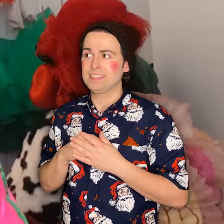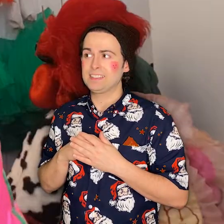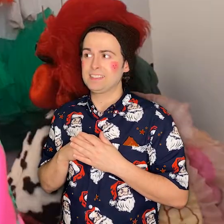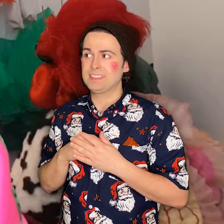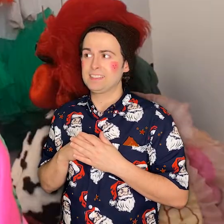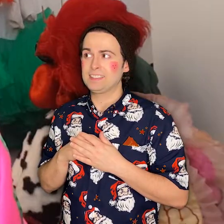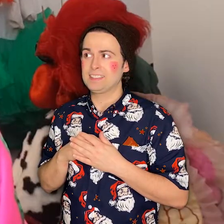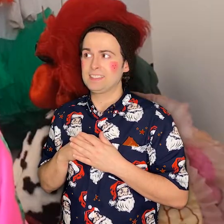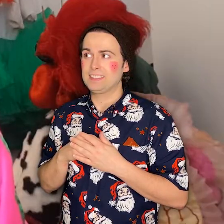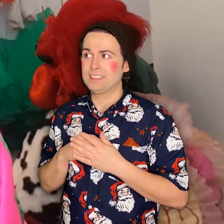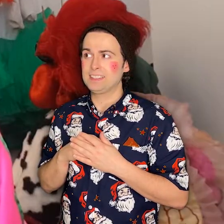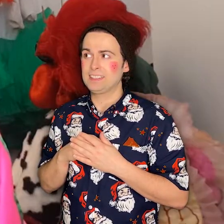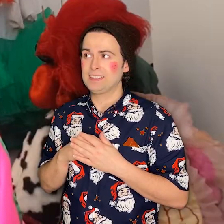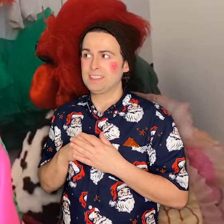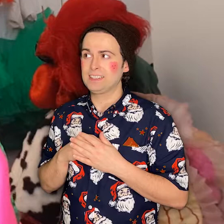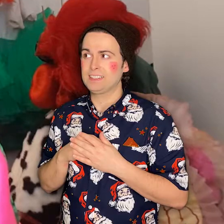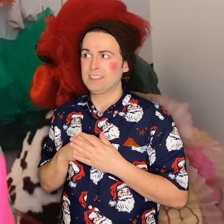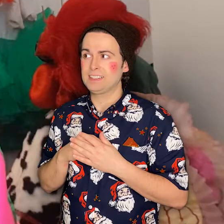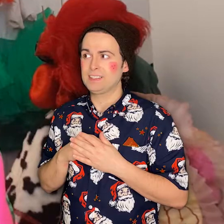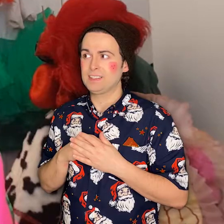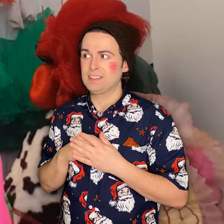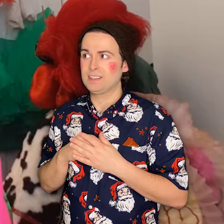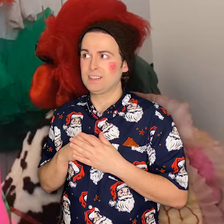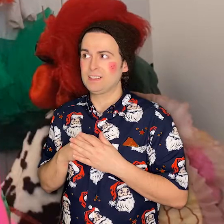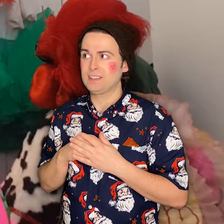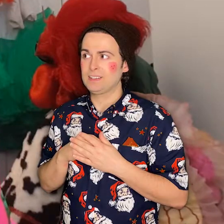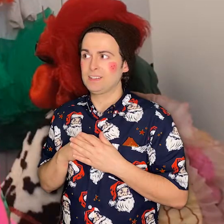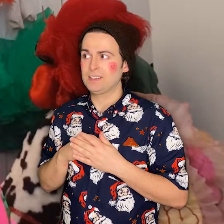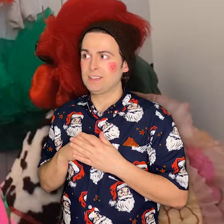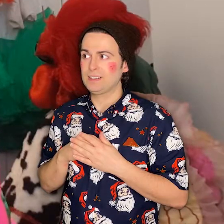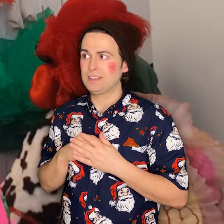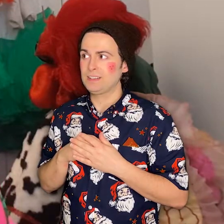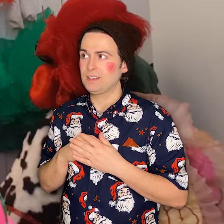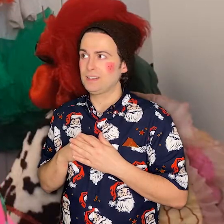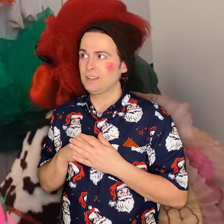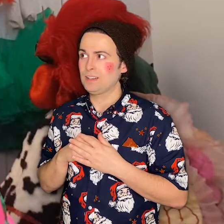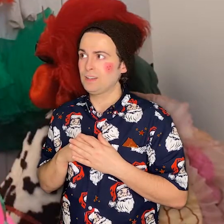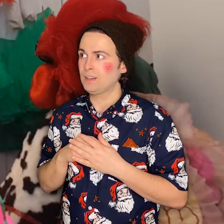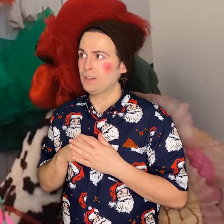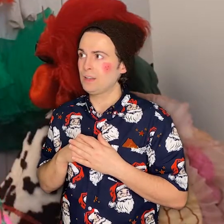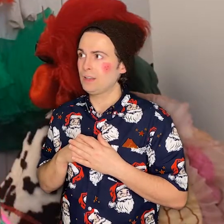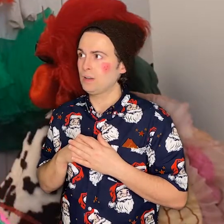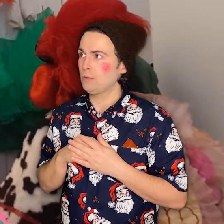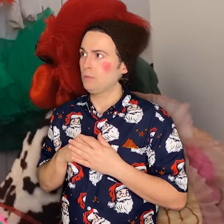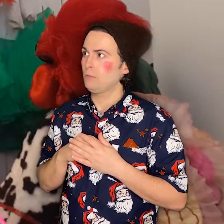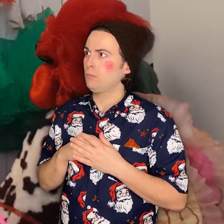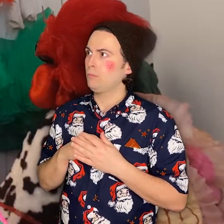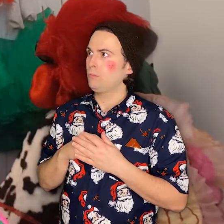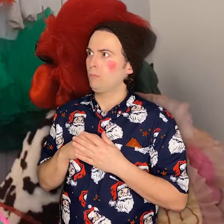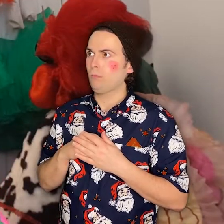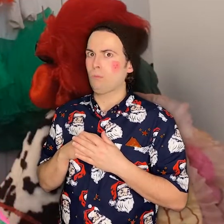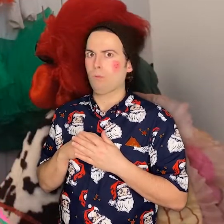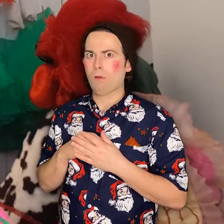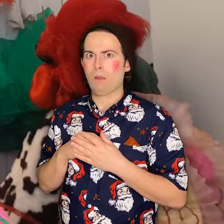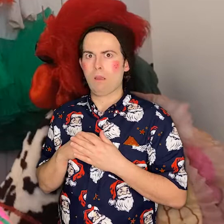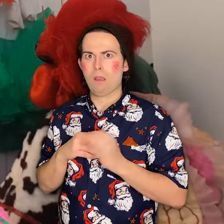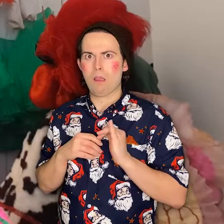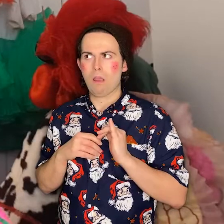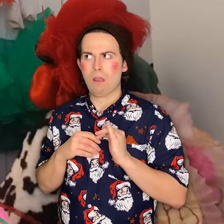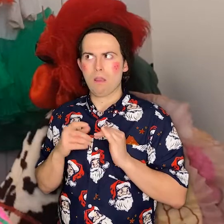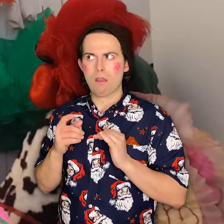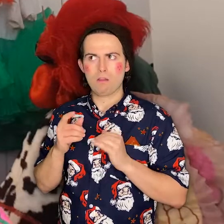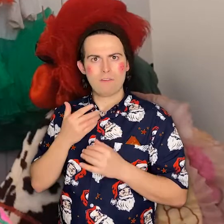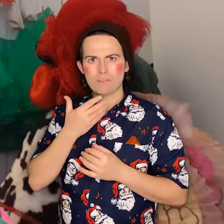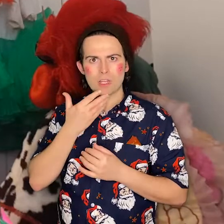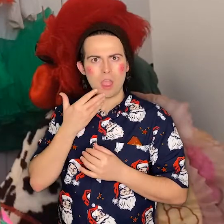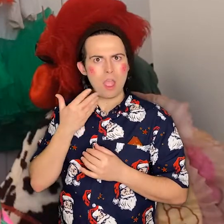Helen – See what I mean? The soul will never make it as a Real Dame.